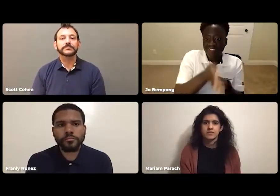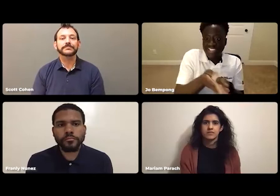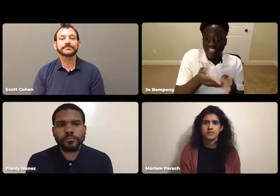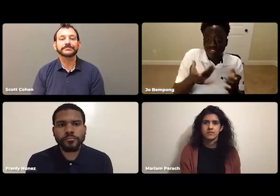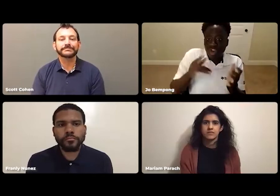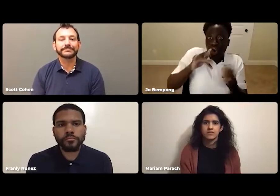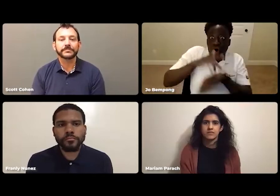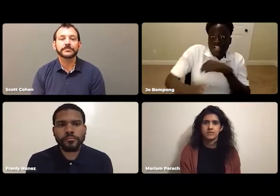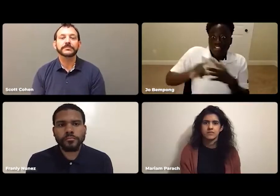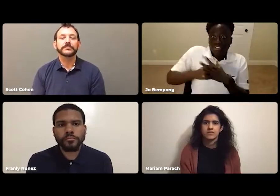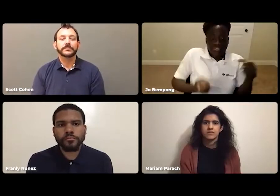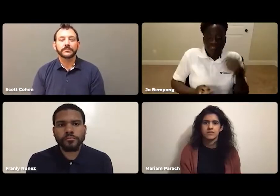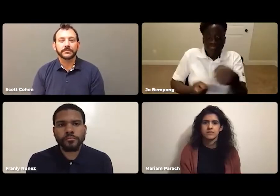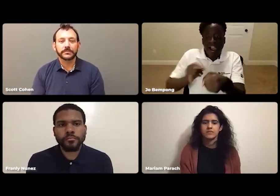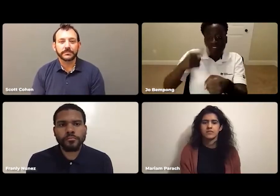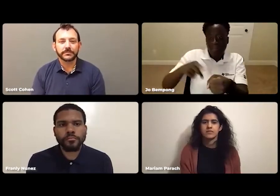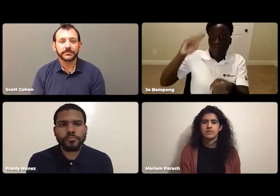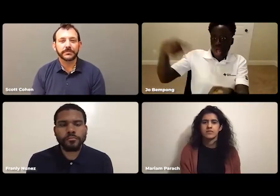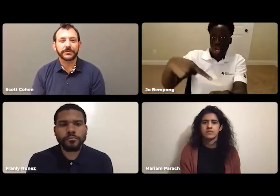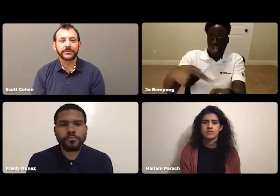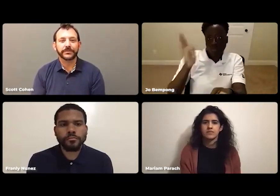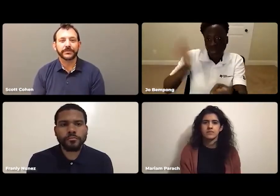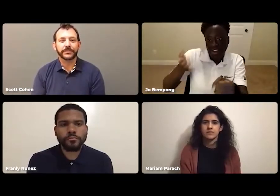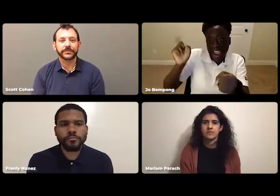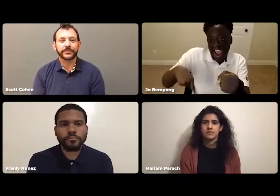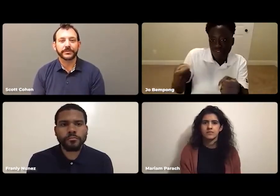There aren't enough of us in the field.